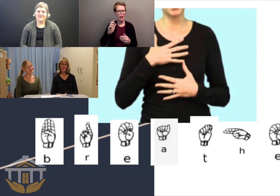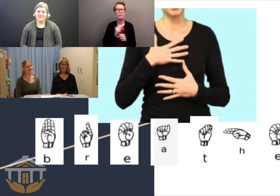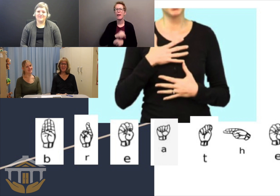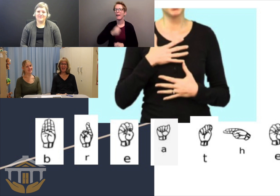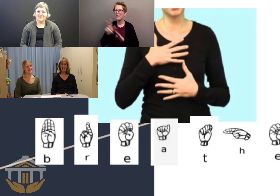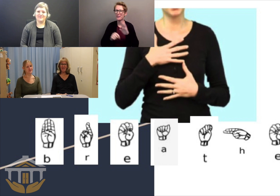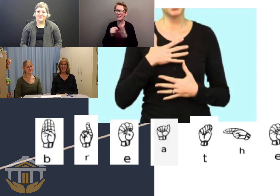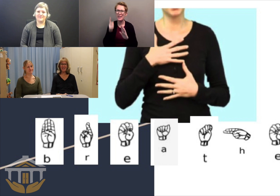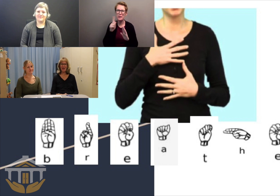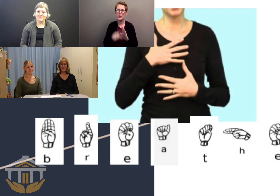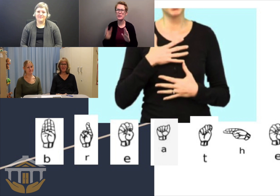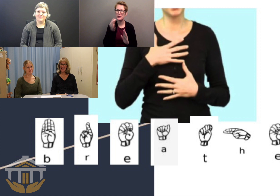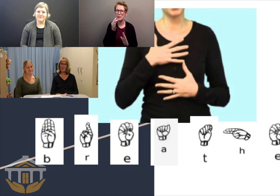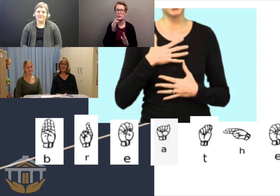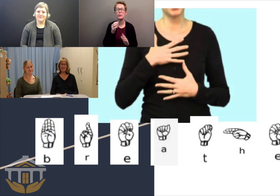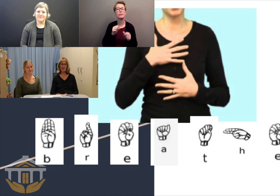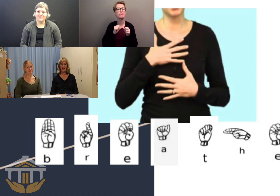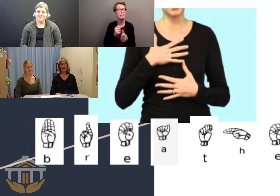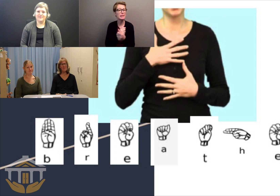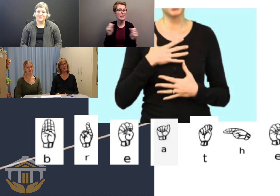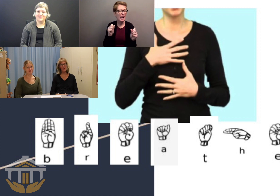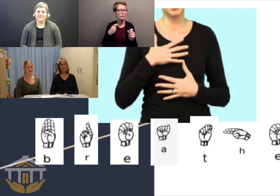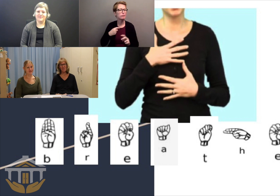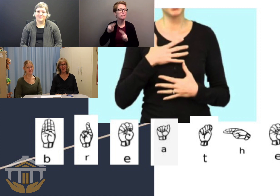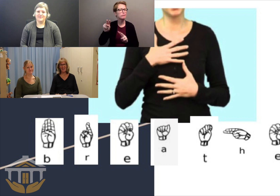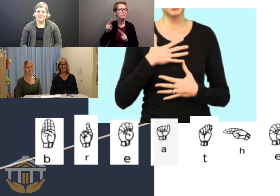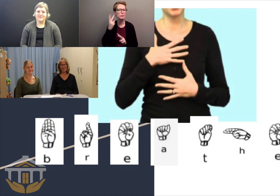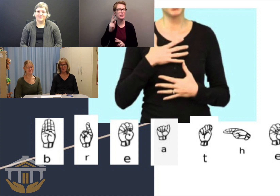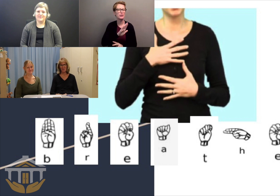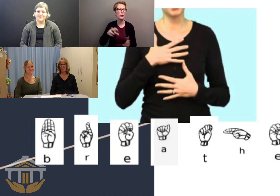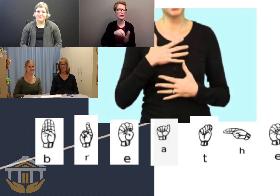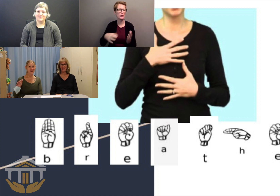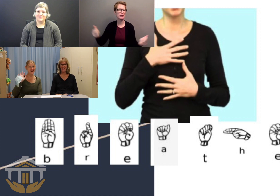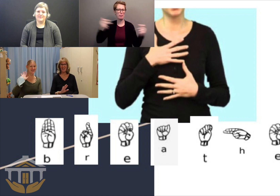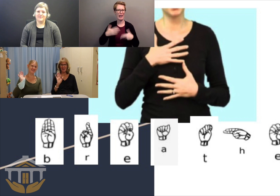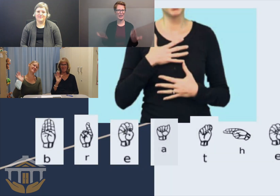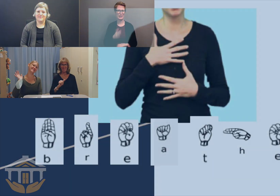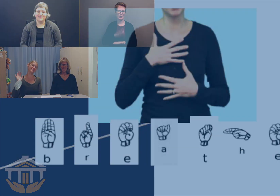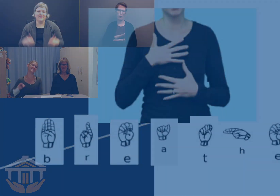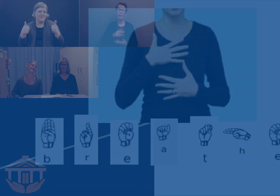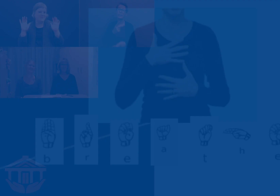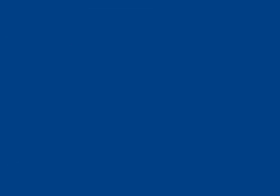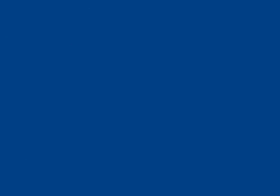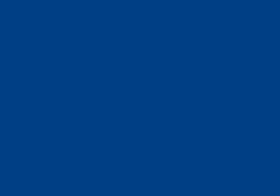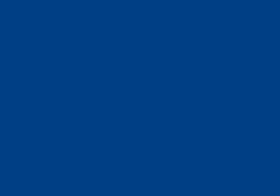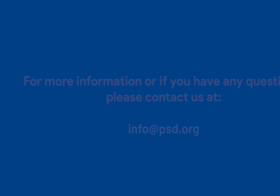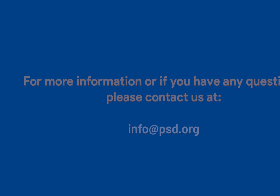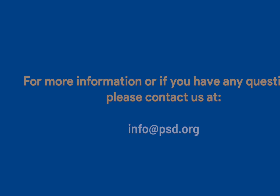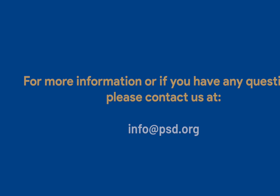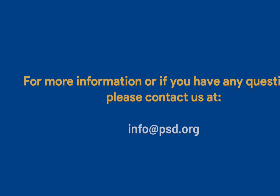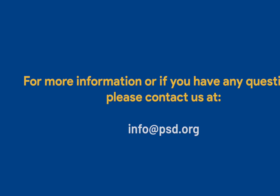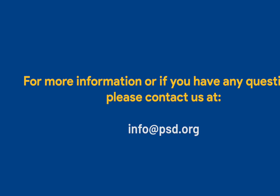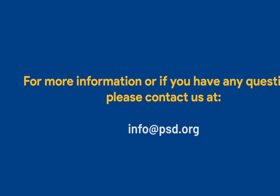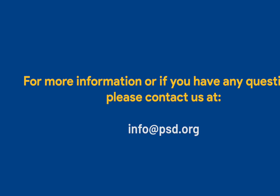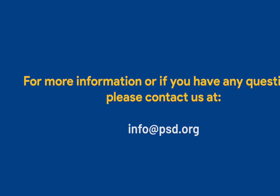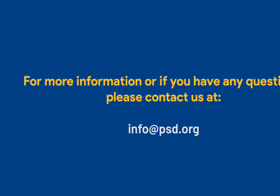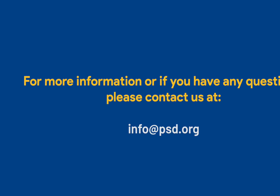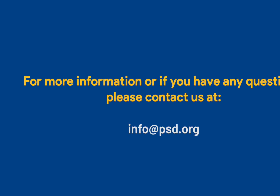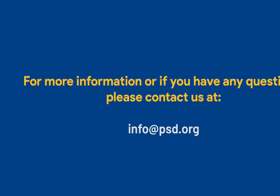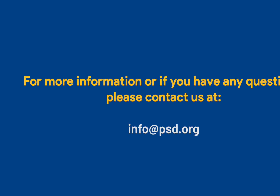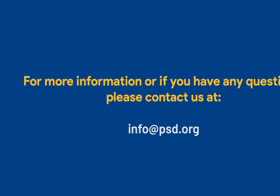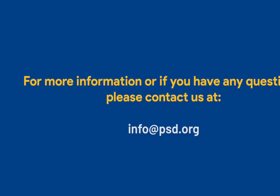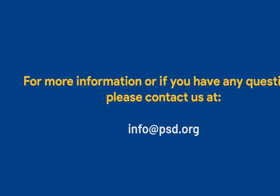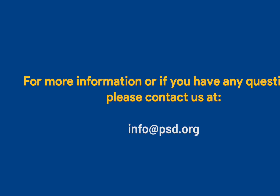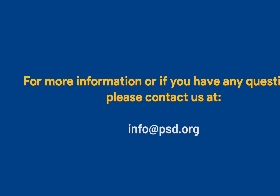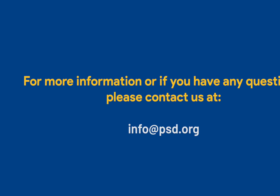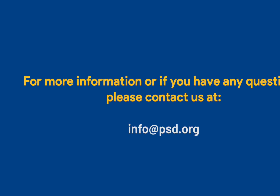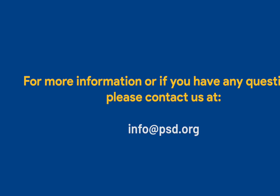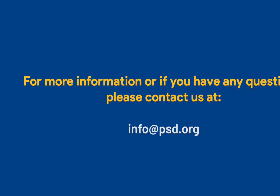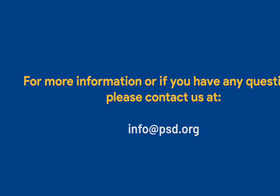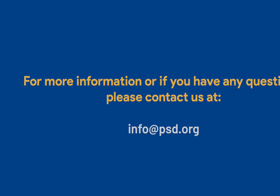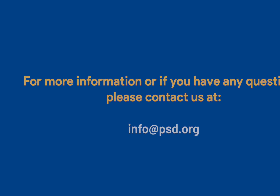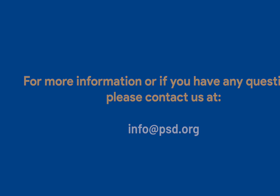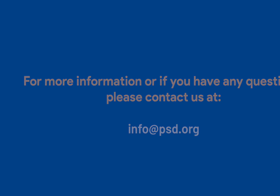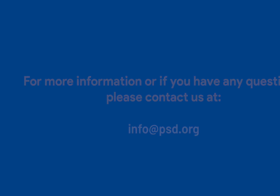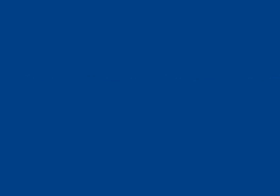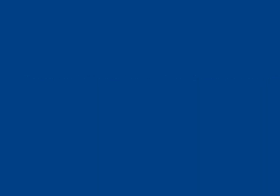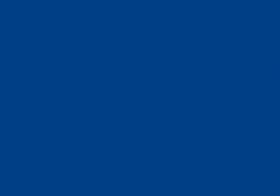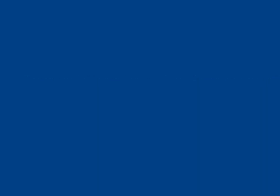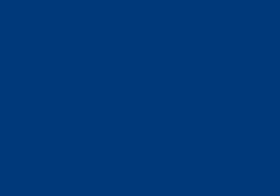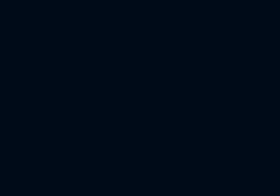be safe and can't wait to see your students back at school. Take care. Thank you.